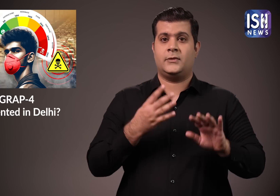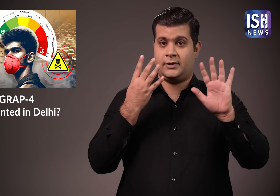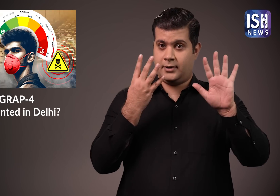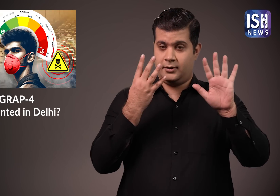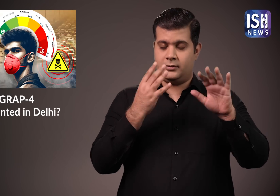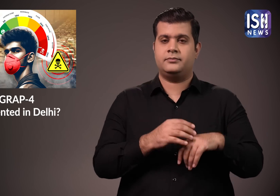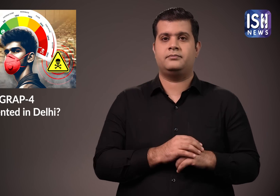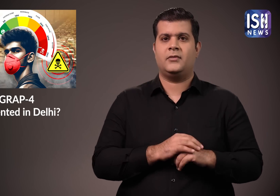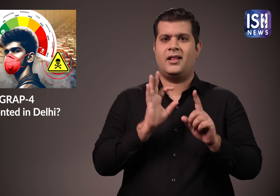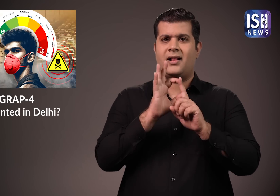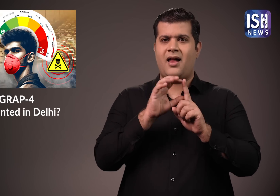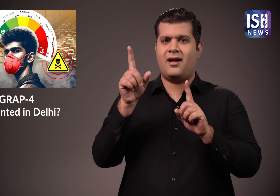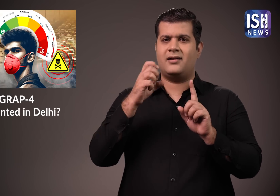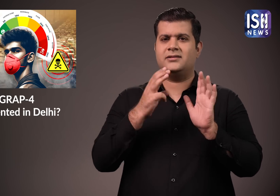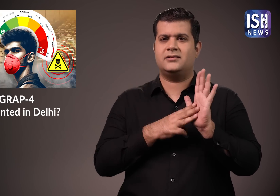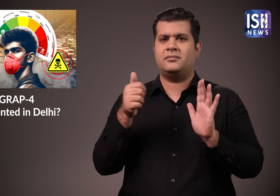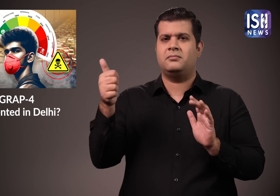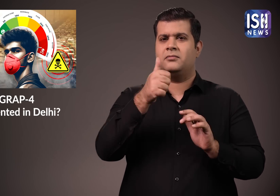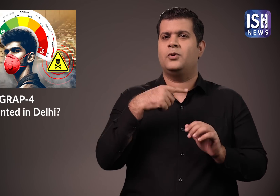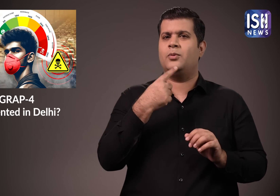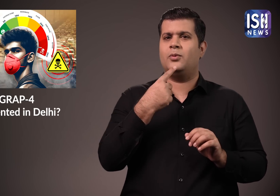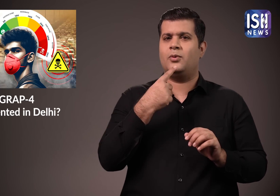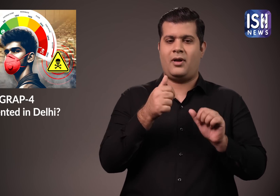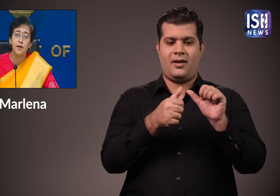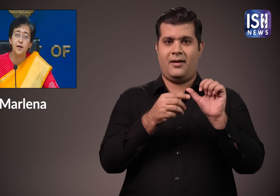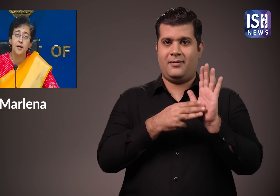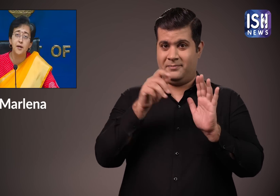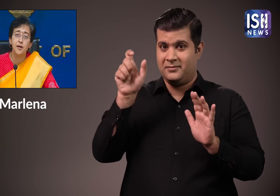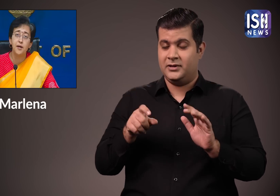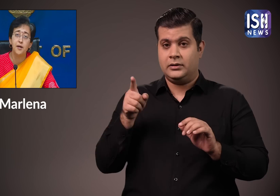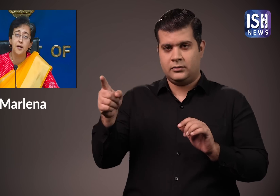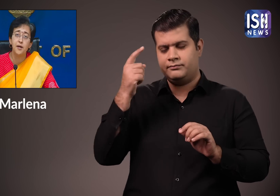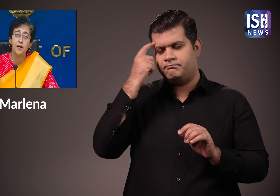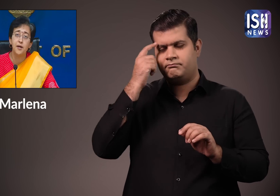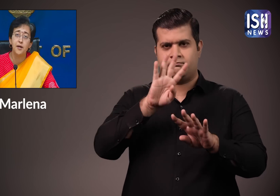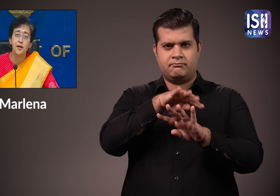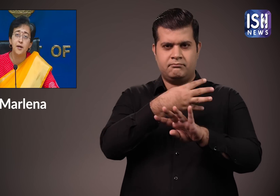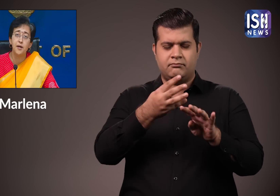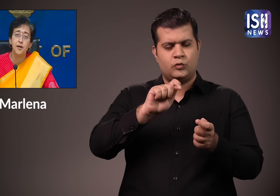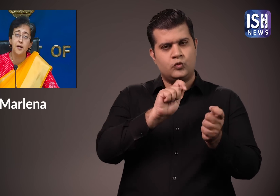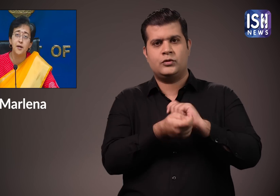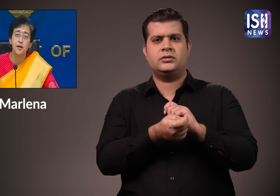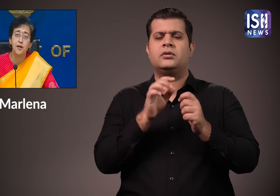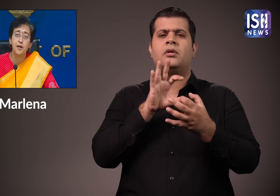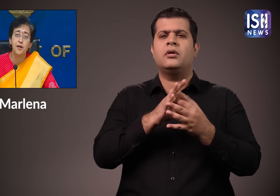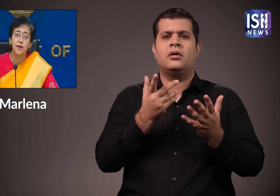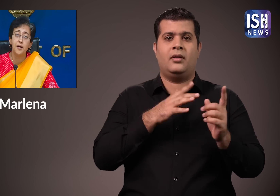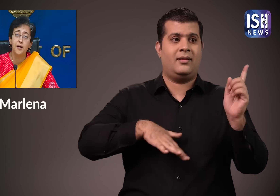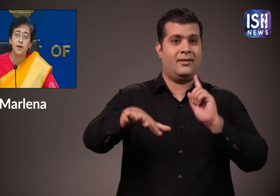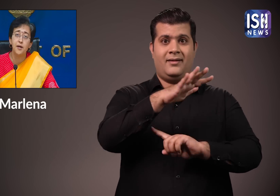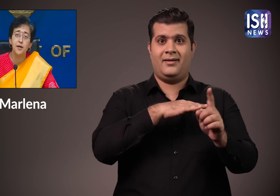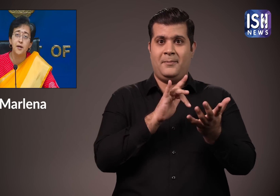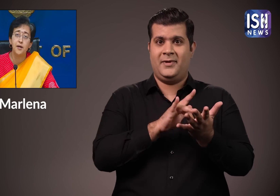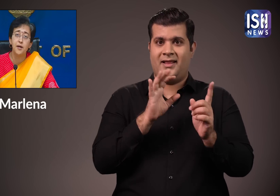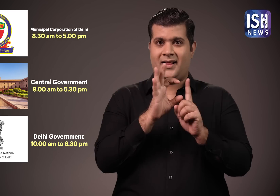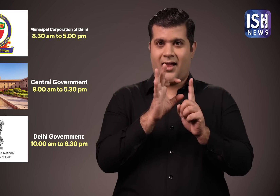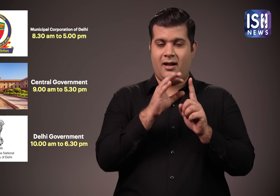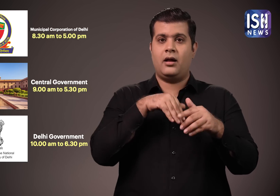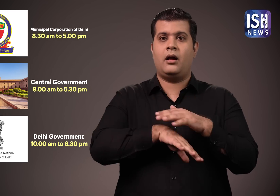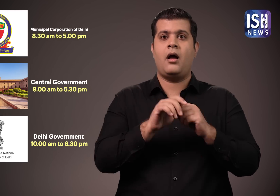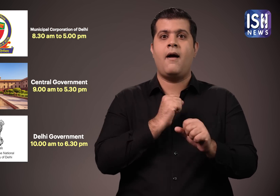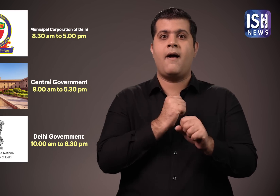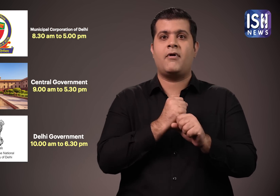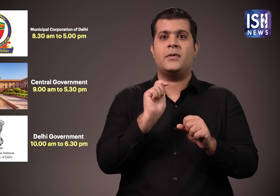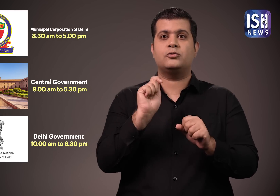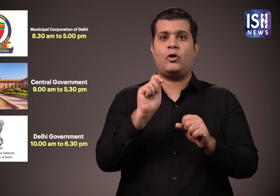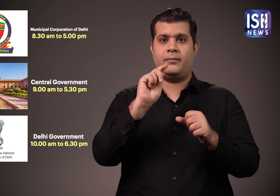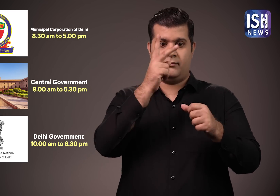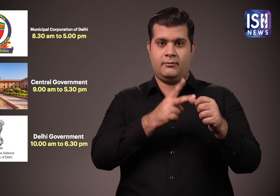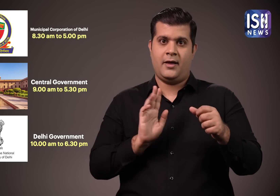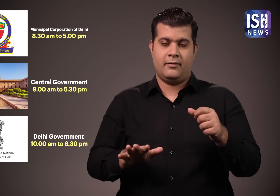9. Delhi’s CM Atishi Marlena has changed the schedule for all government offices in Delhi,